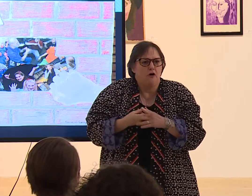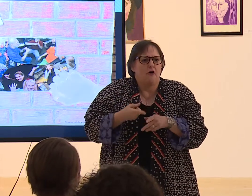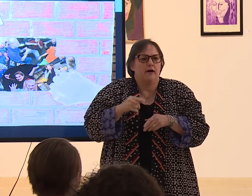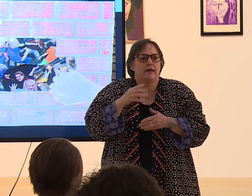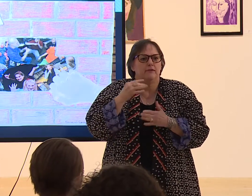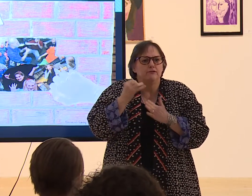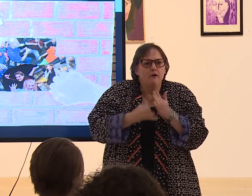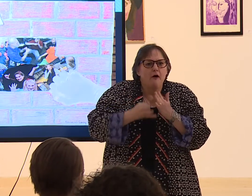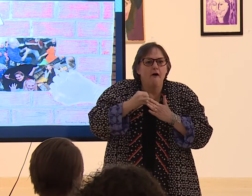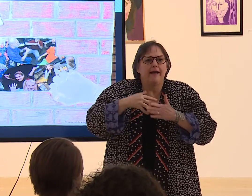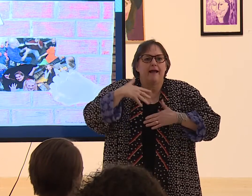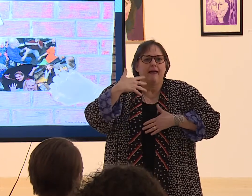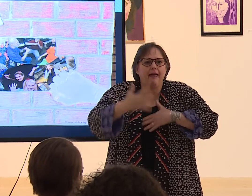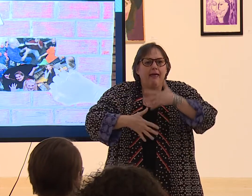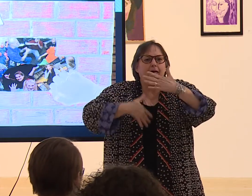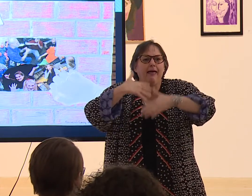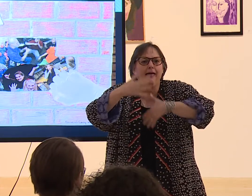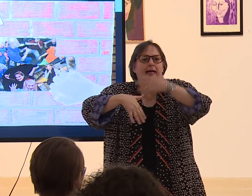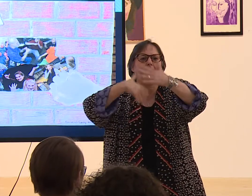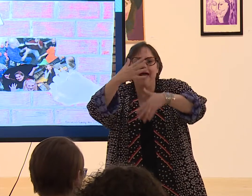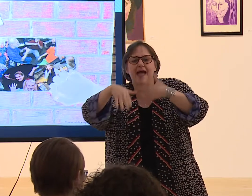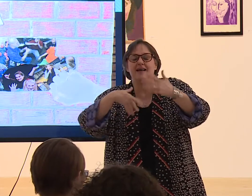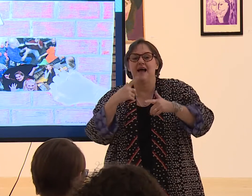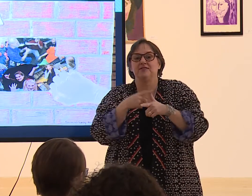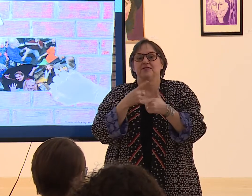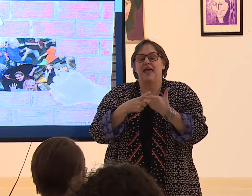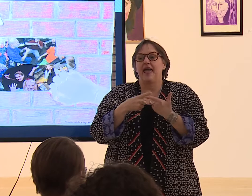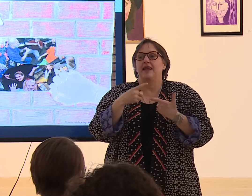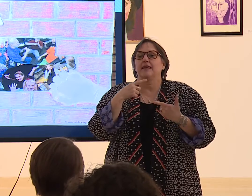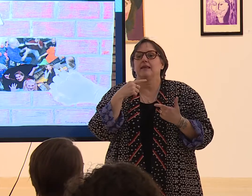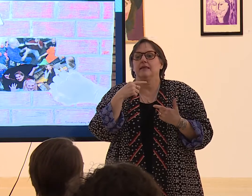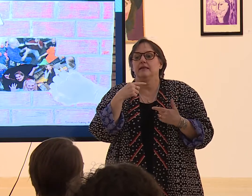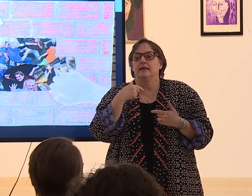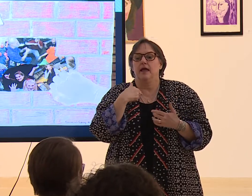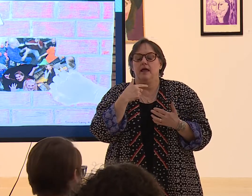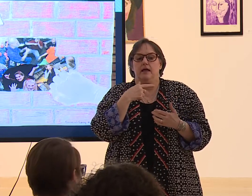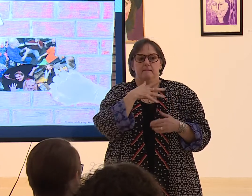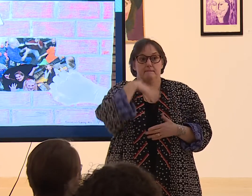She suggested art, so I started doing that.